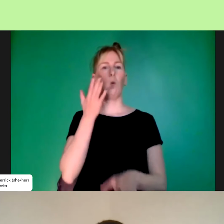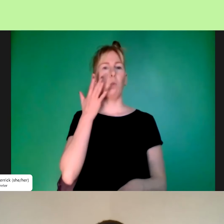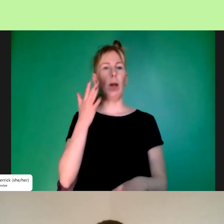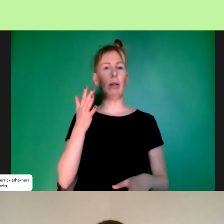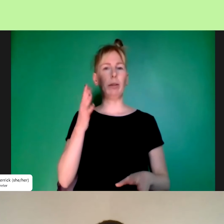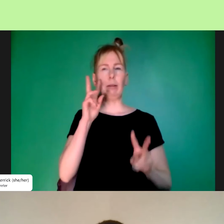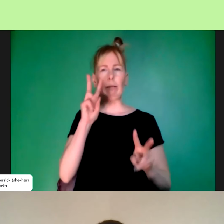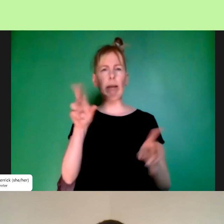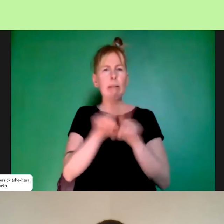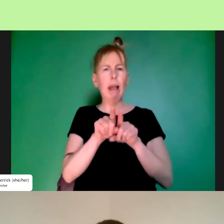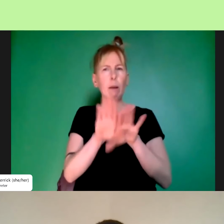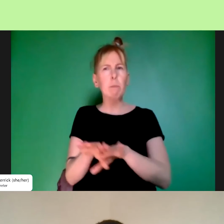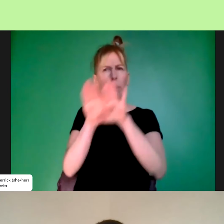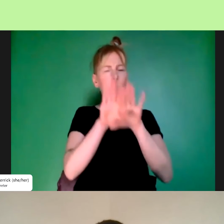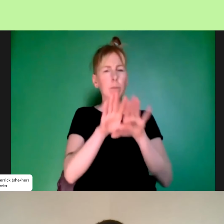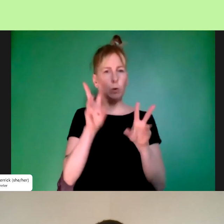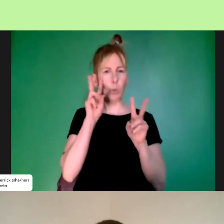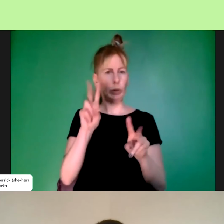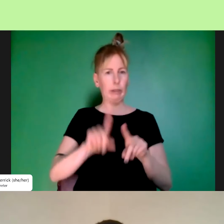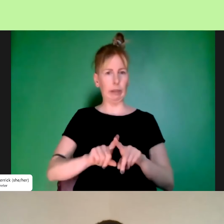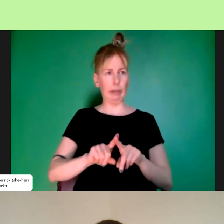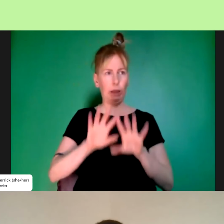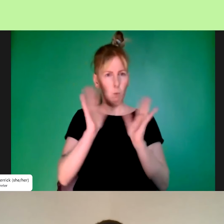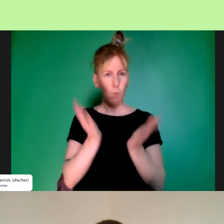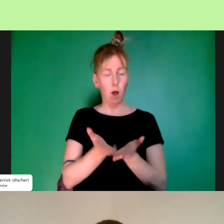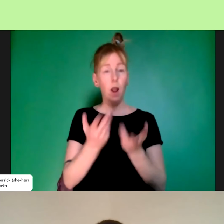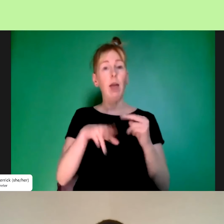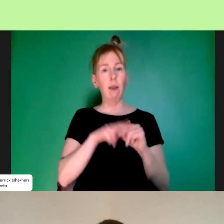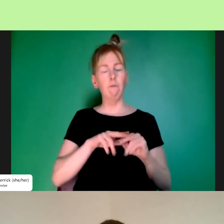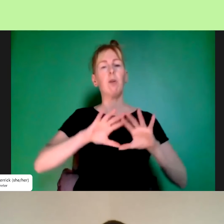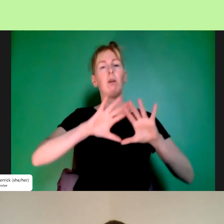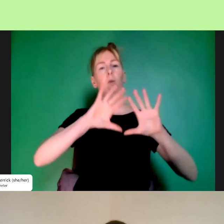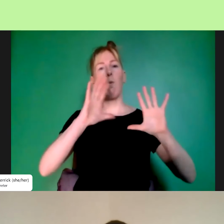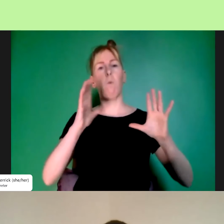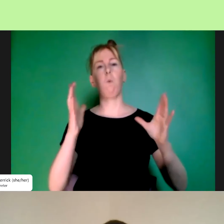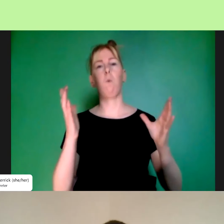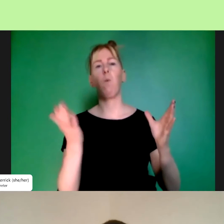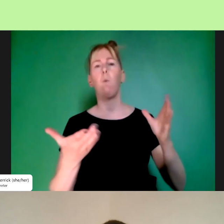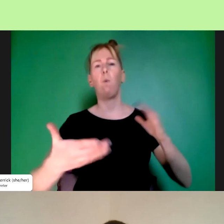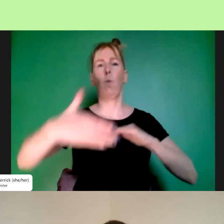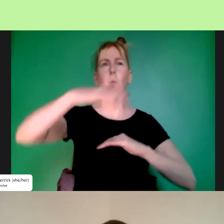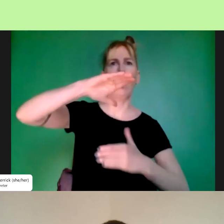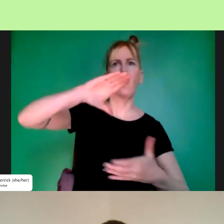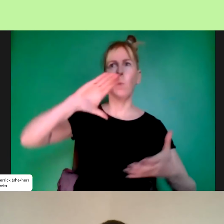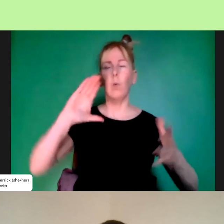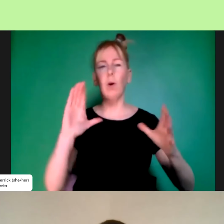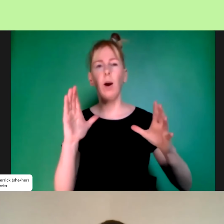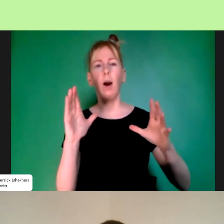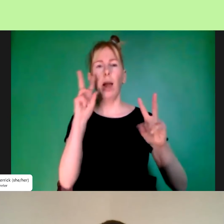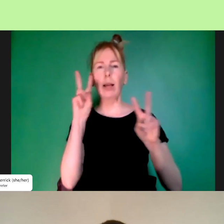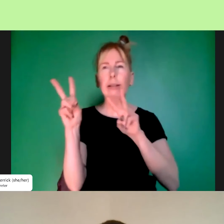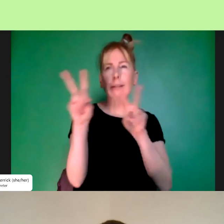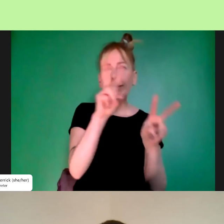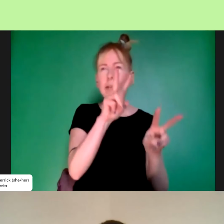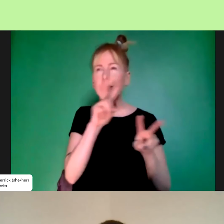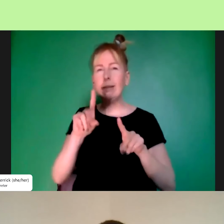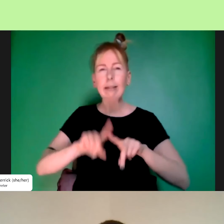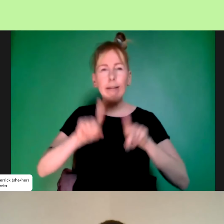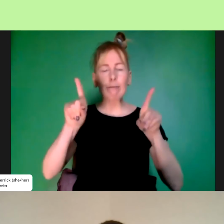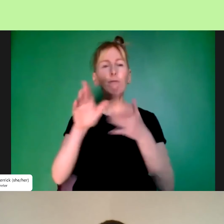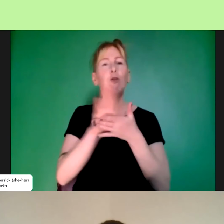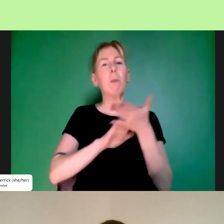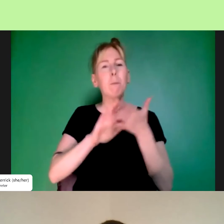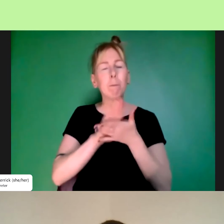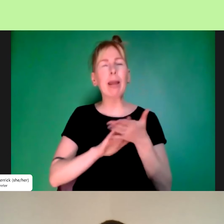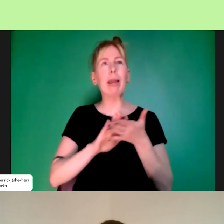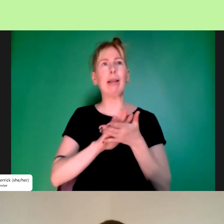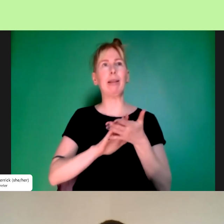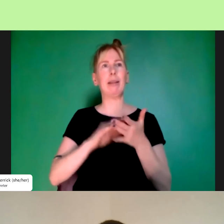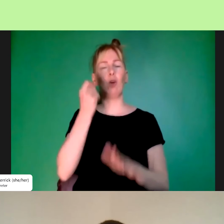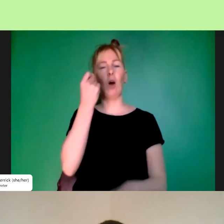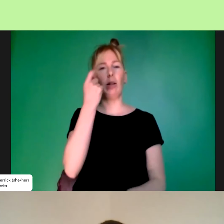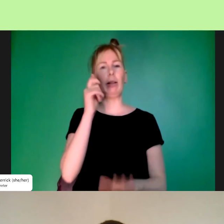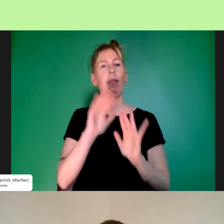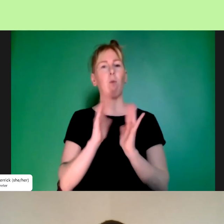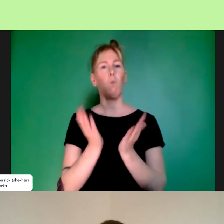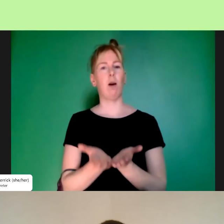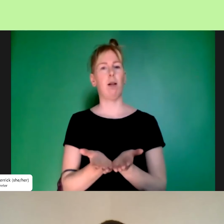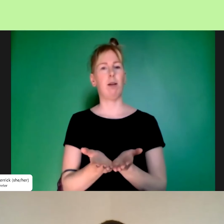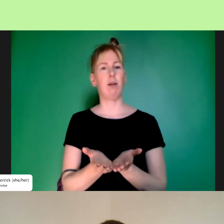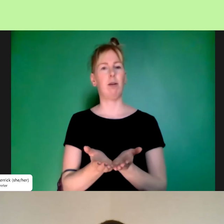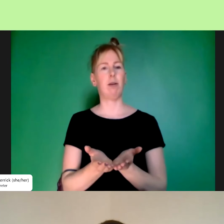encounter someone with different needs, I don't kind of think I try not to think we should